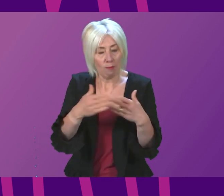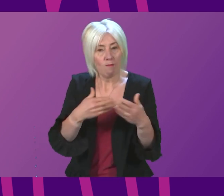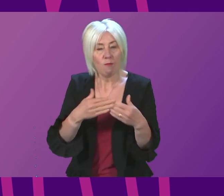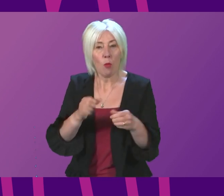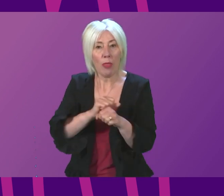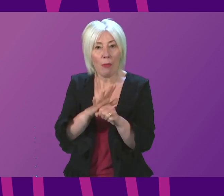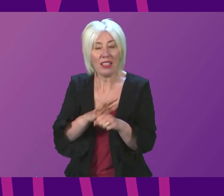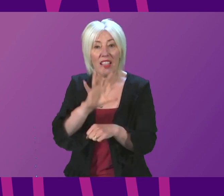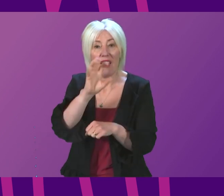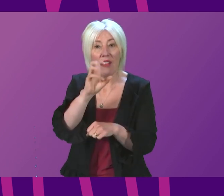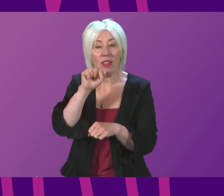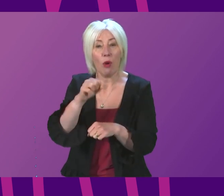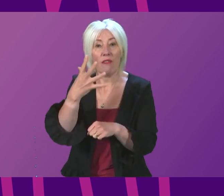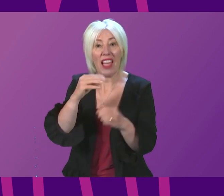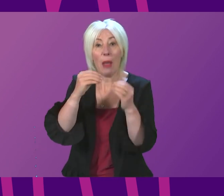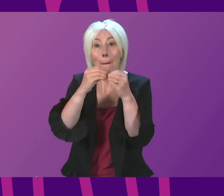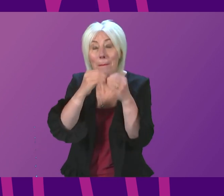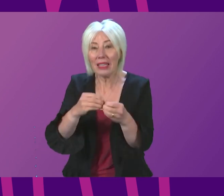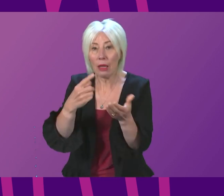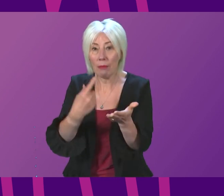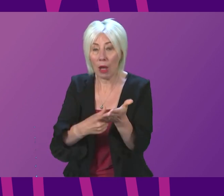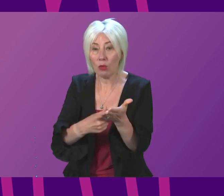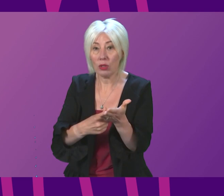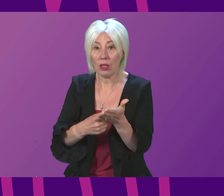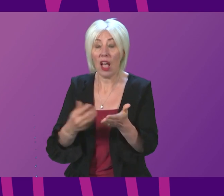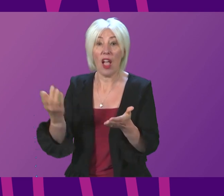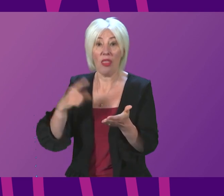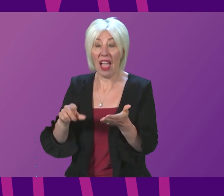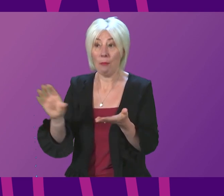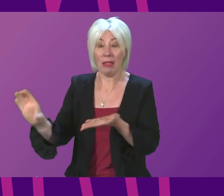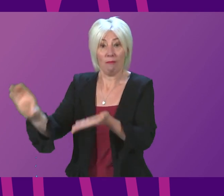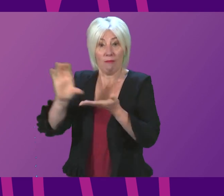was allocated through consequentials from the United Kingdom Government.